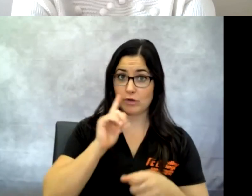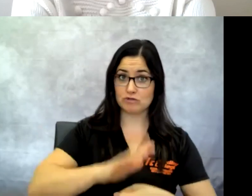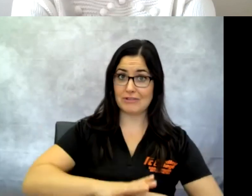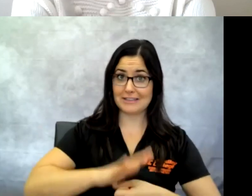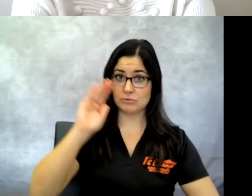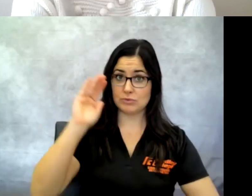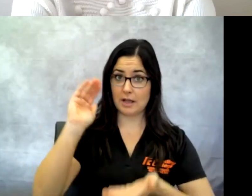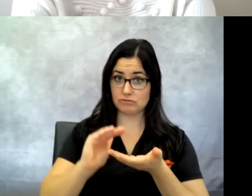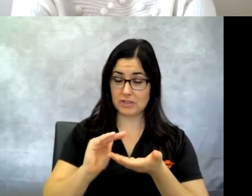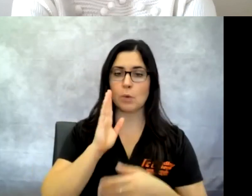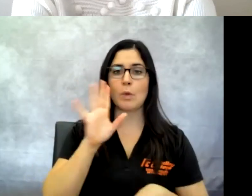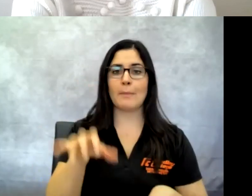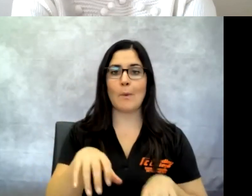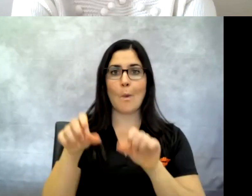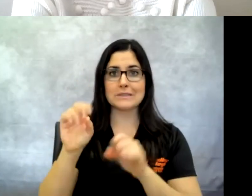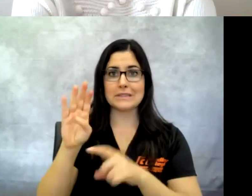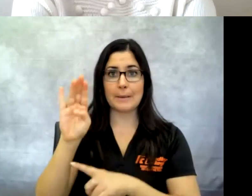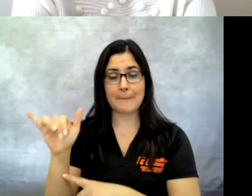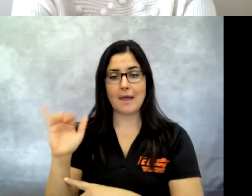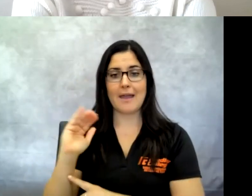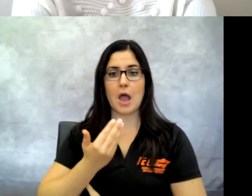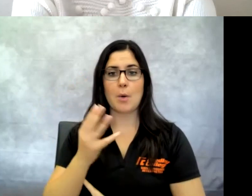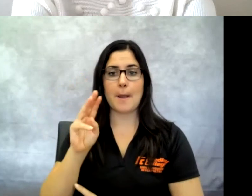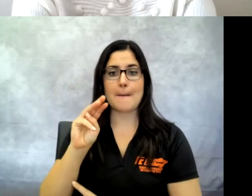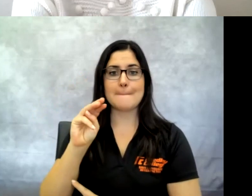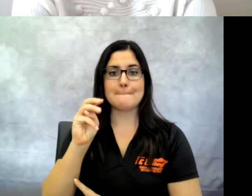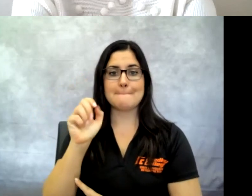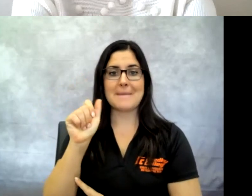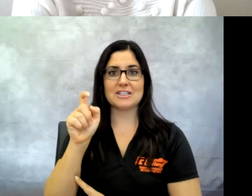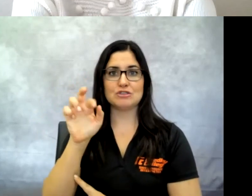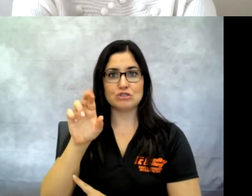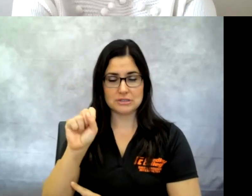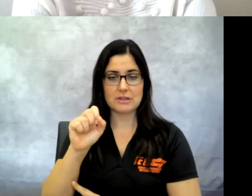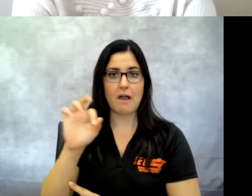in Social Work Interns on identifying and setting boundaries.